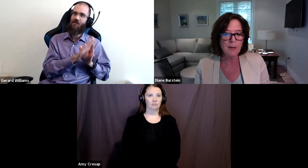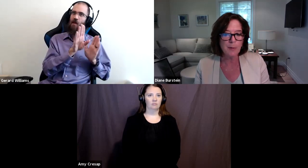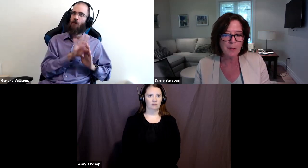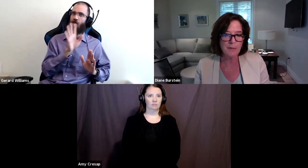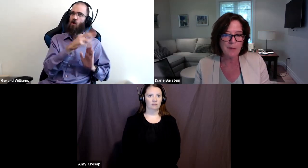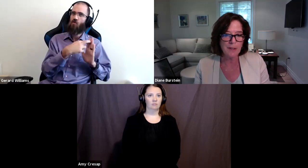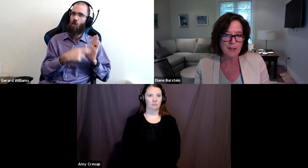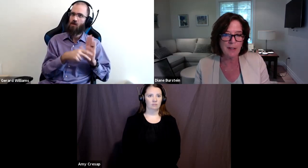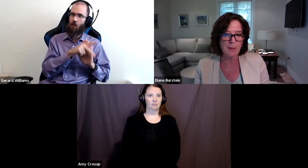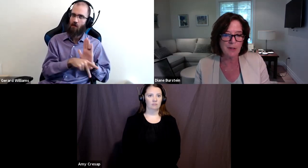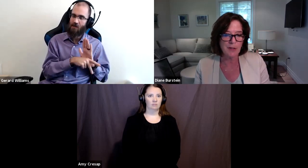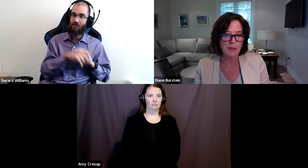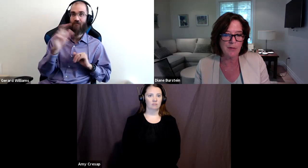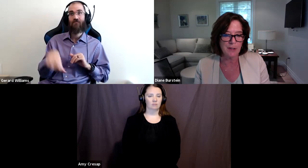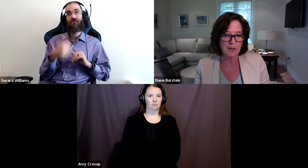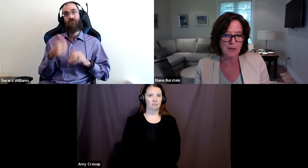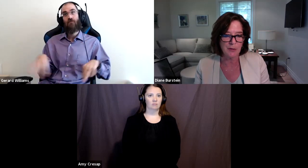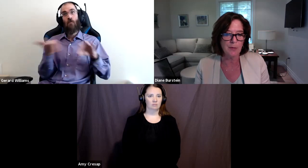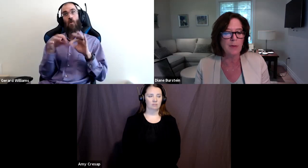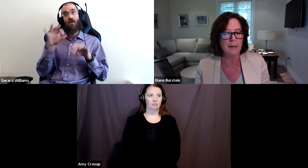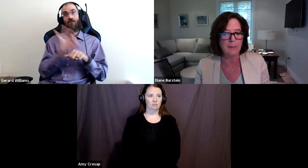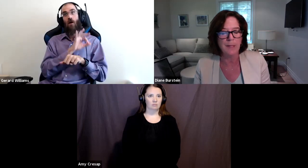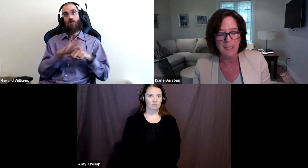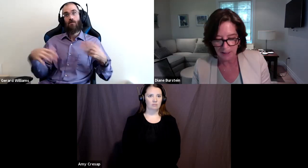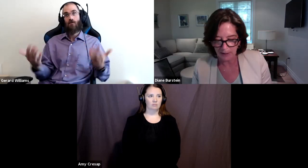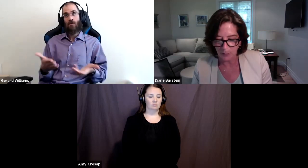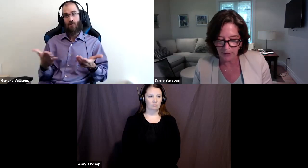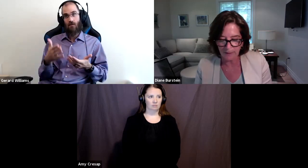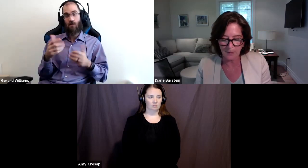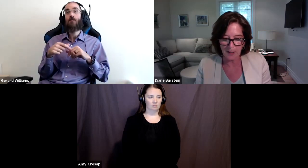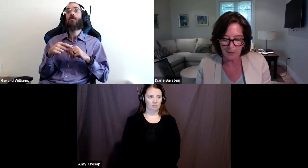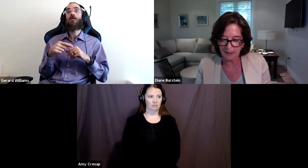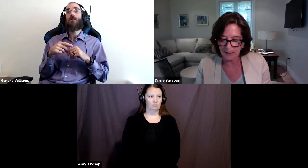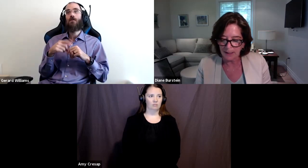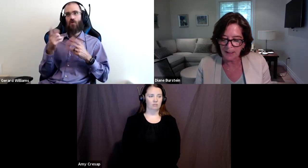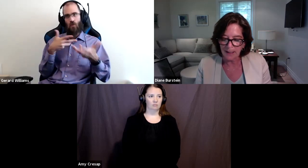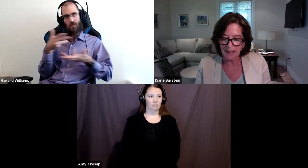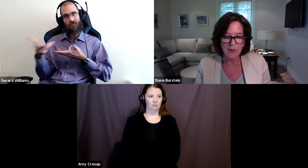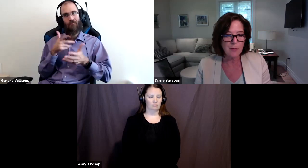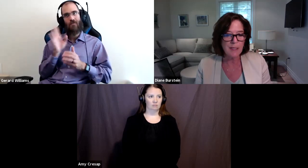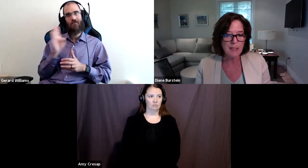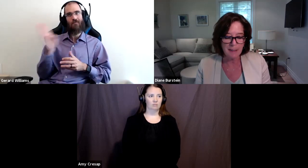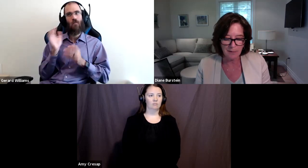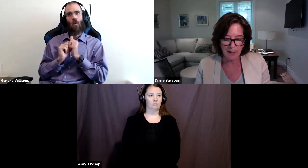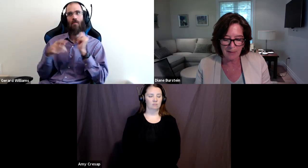Another important function that we serve is to deal with the public and to receive and